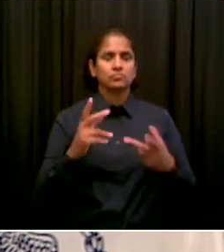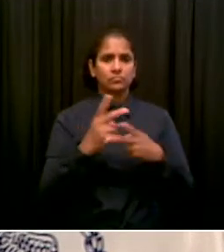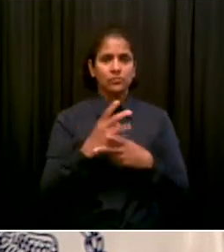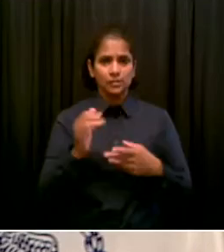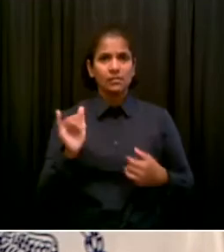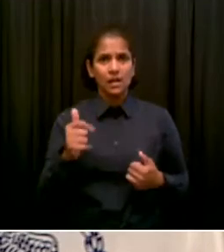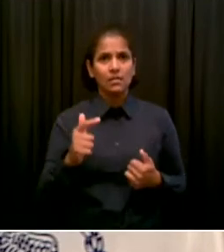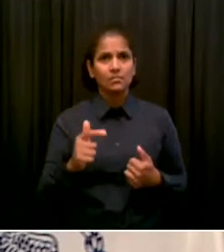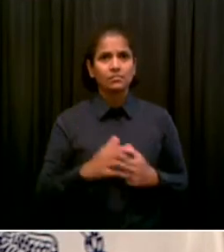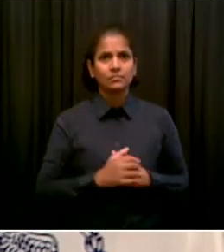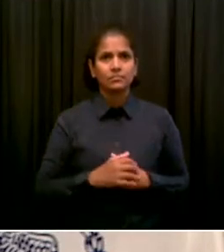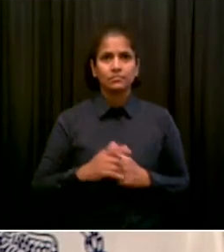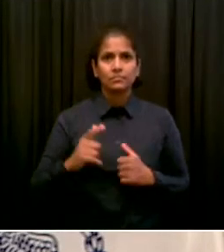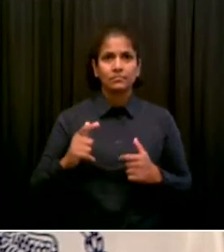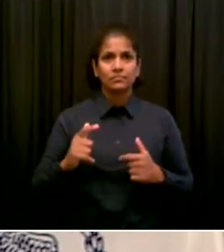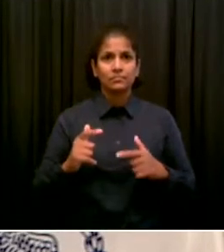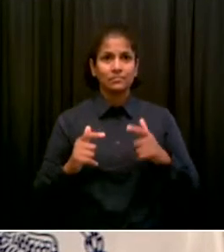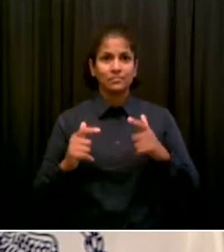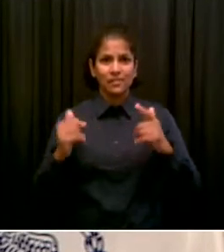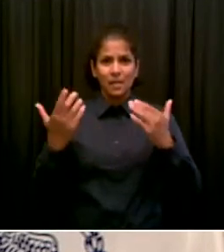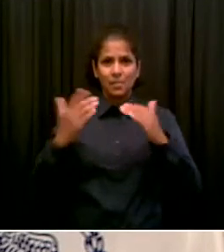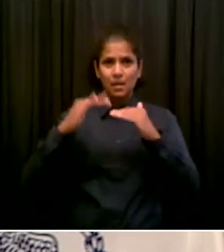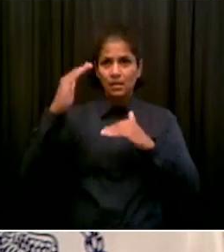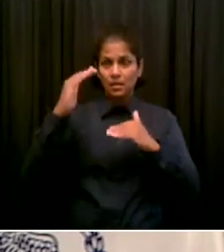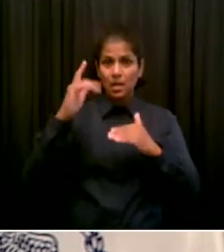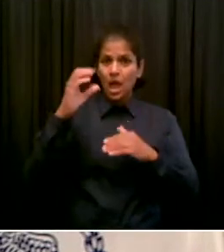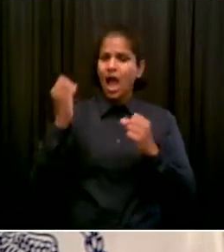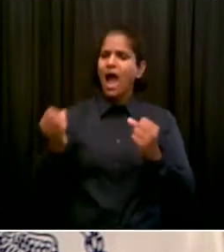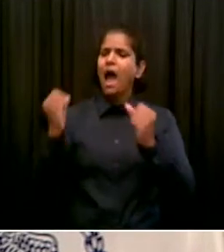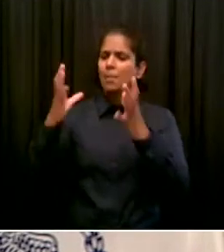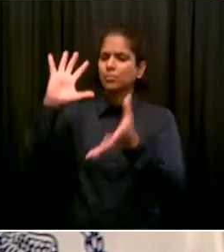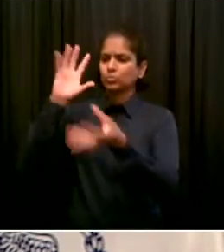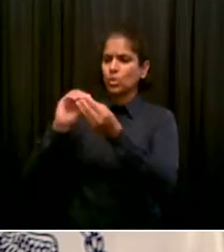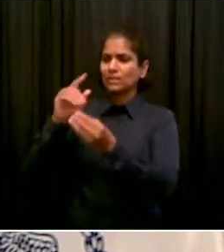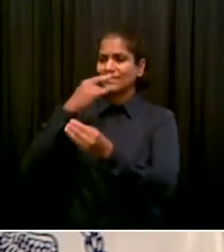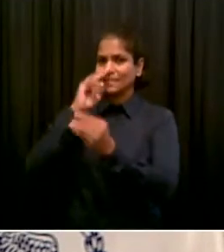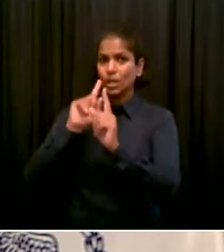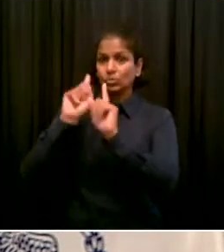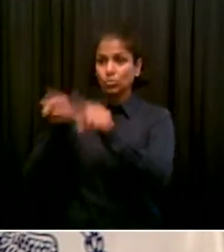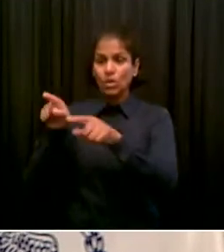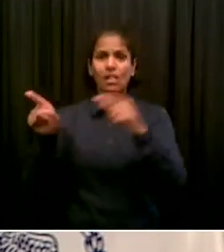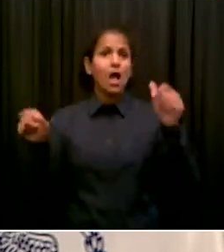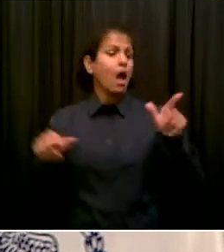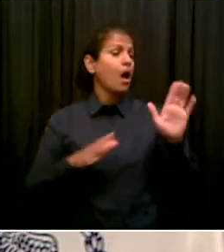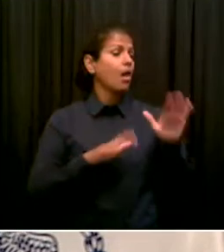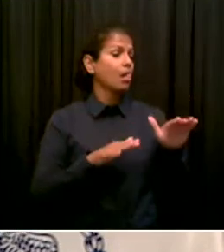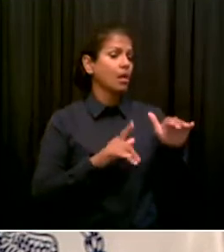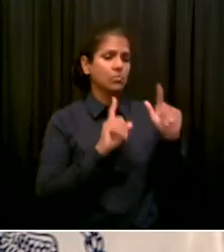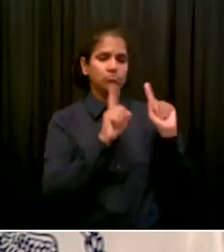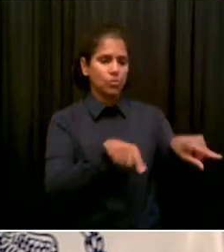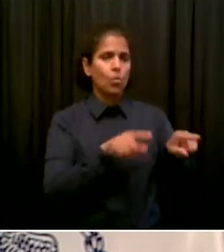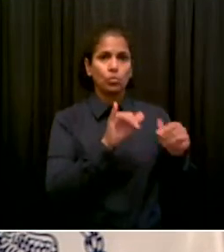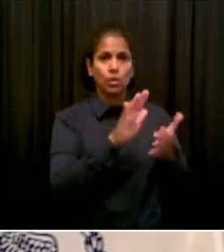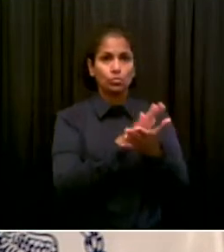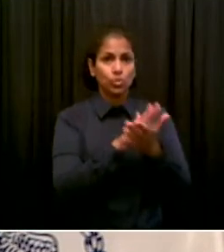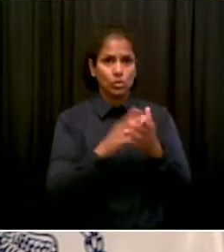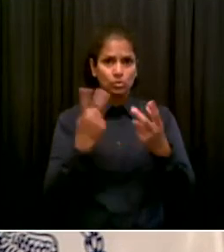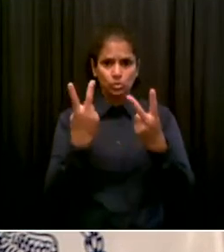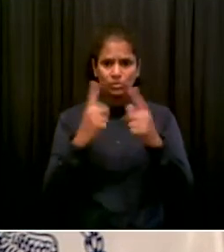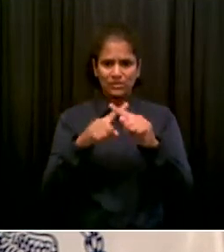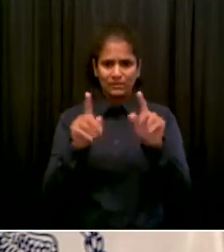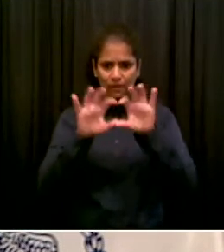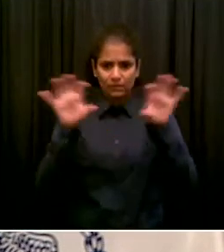THAT.